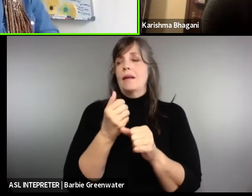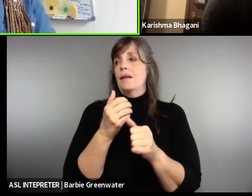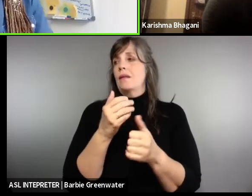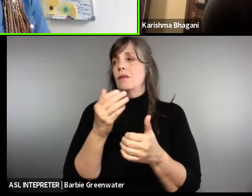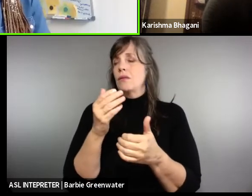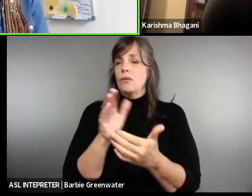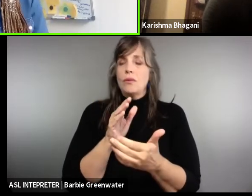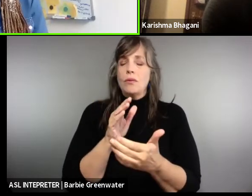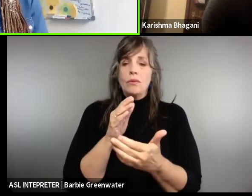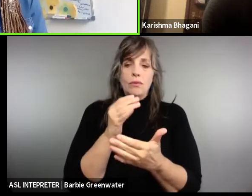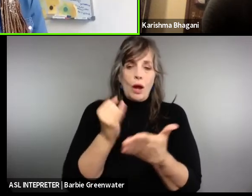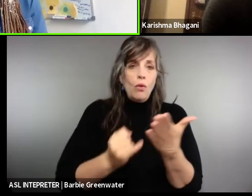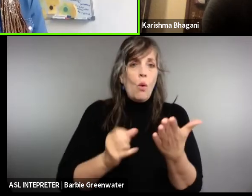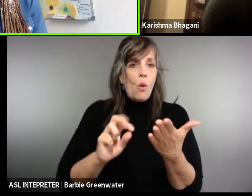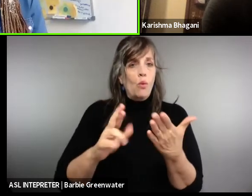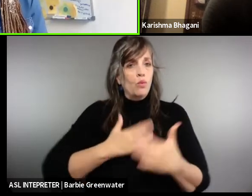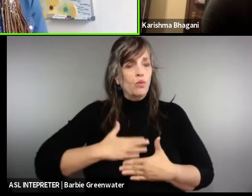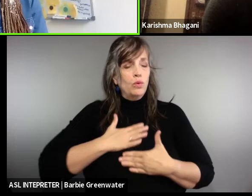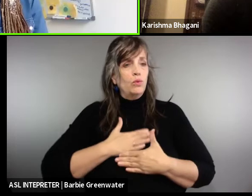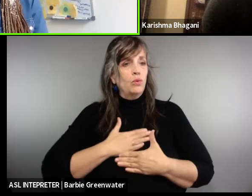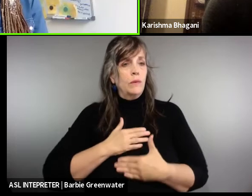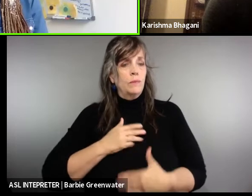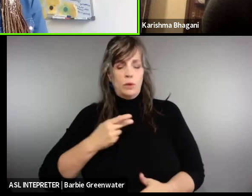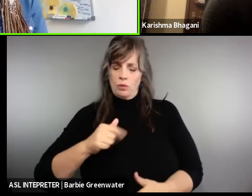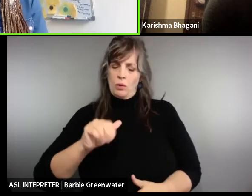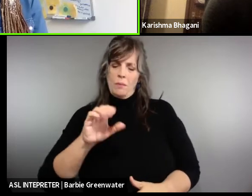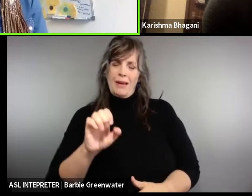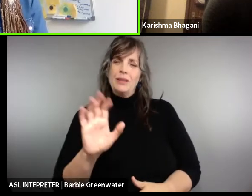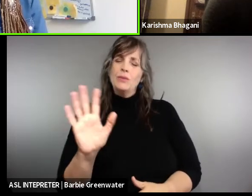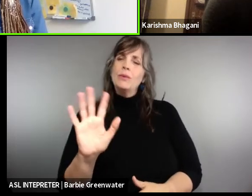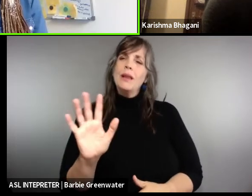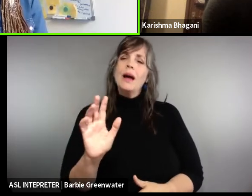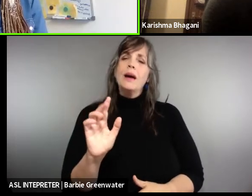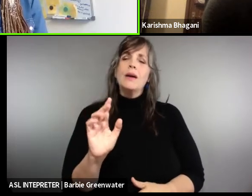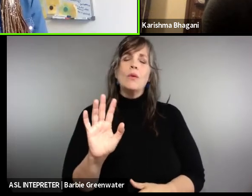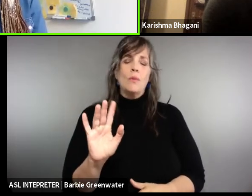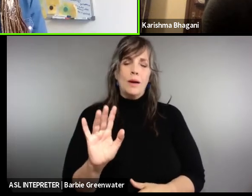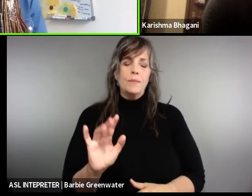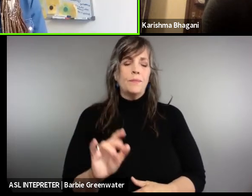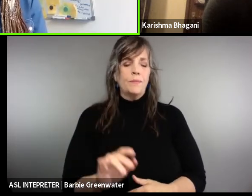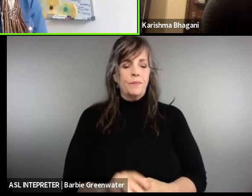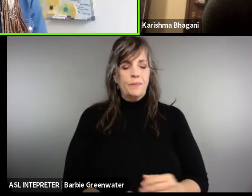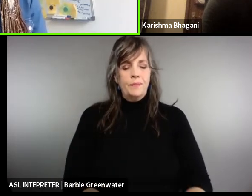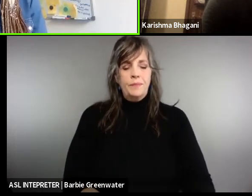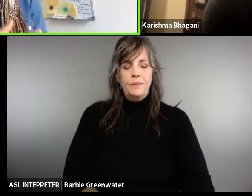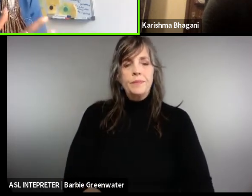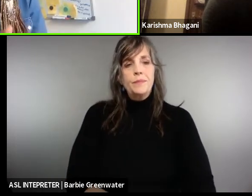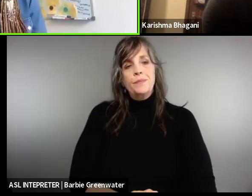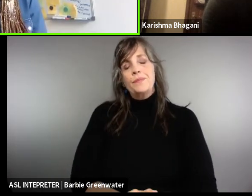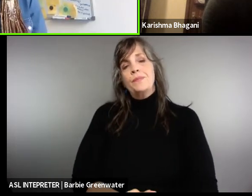So with PACE we said, right, we're gonna look at the showcase platforms like Decibel,